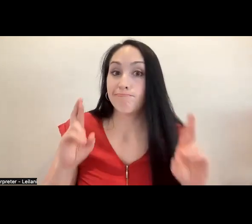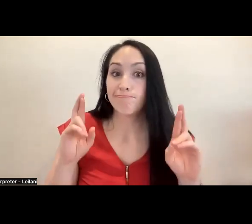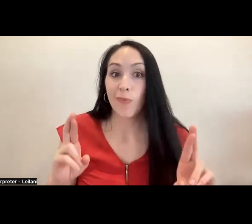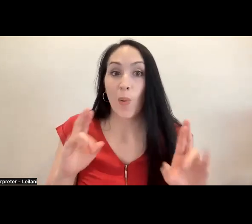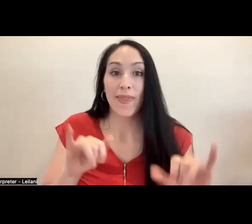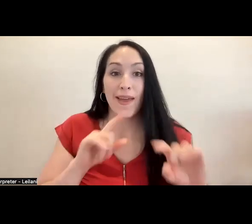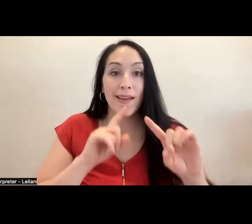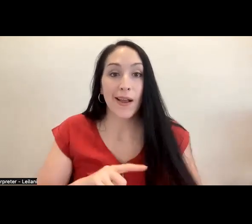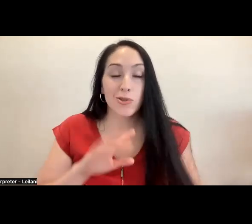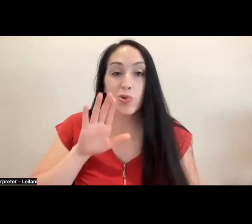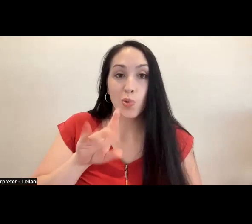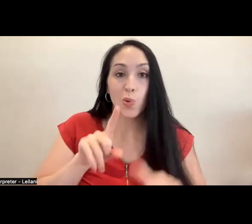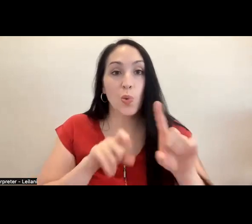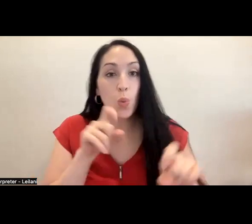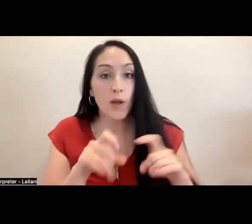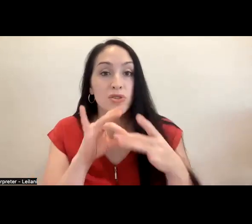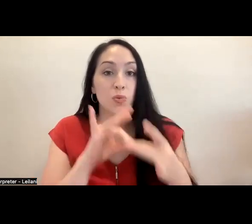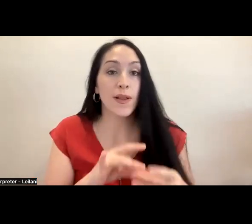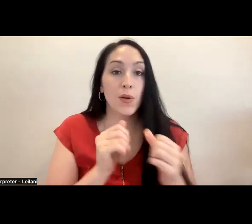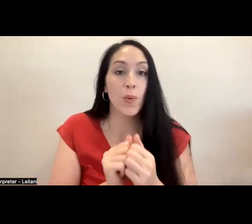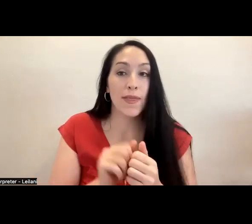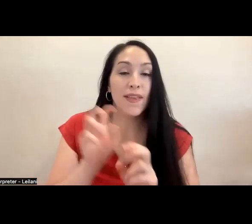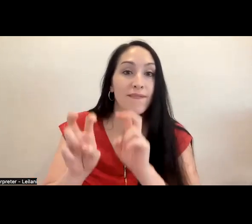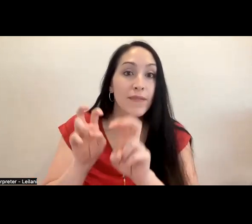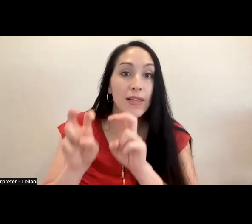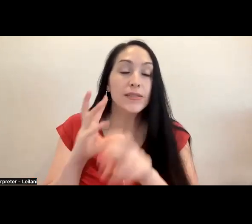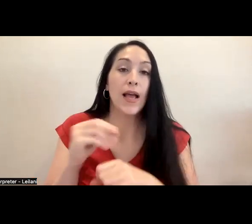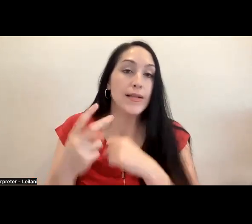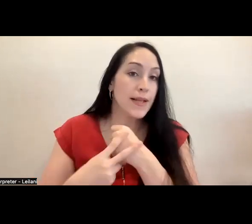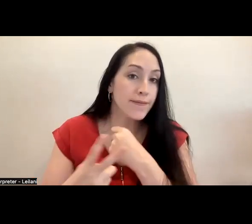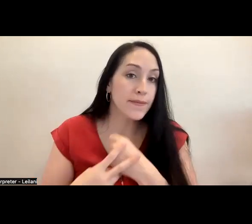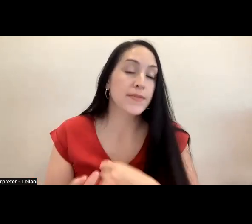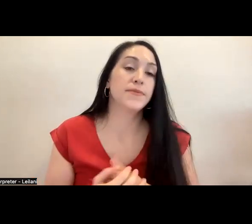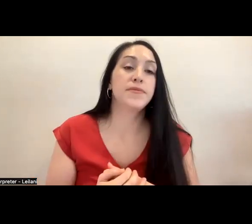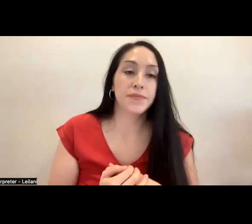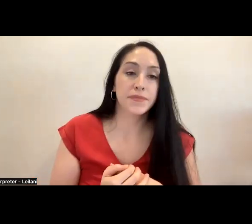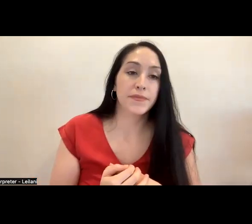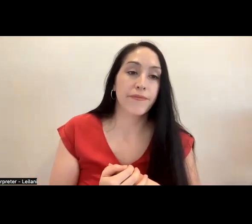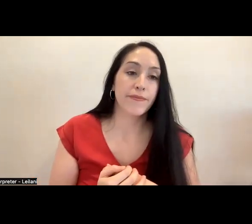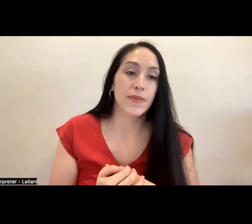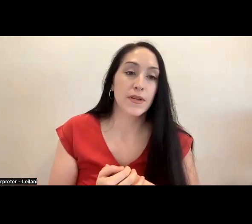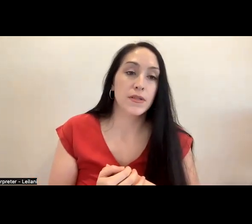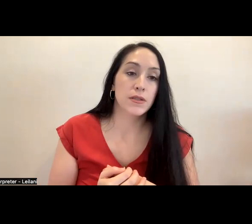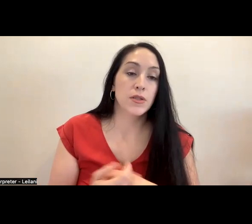11:49:12 And savings, questions, we talked a little bit about the public benefit programs.